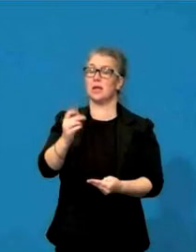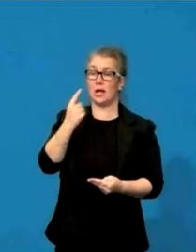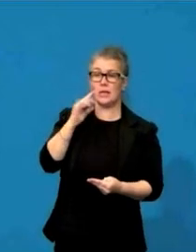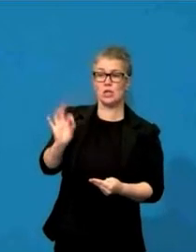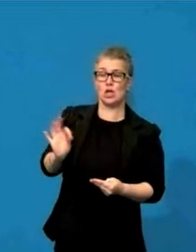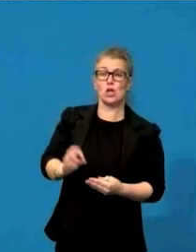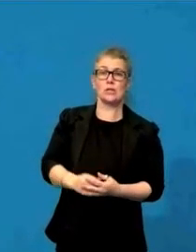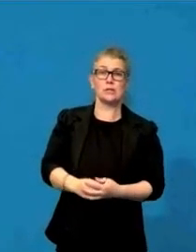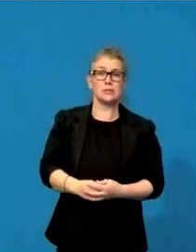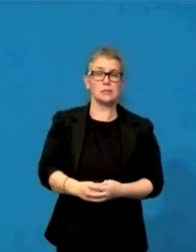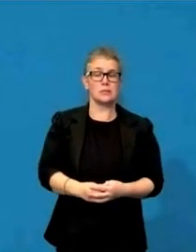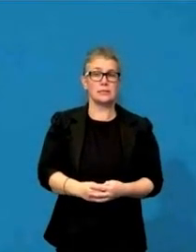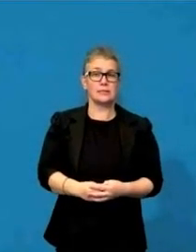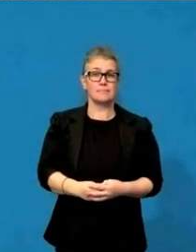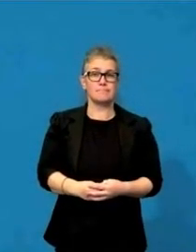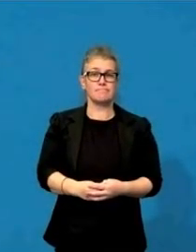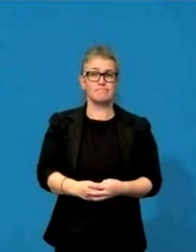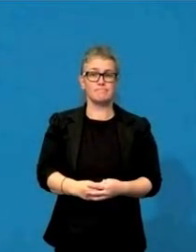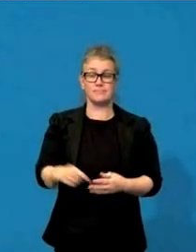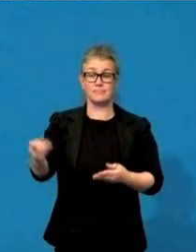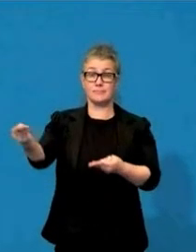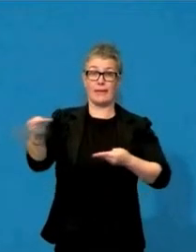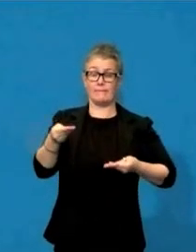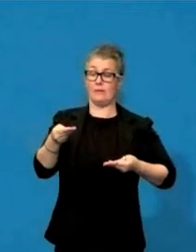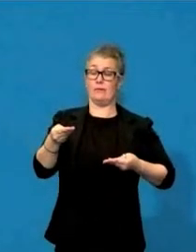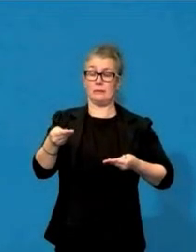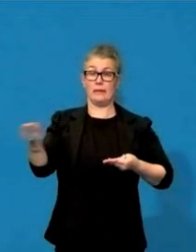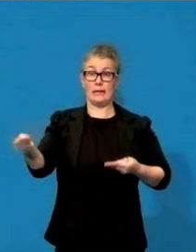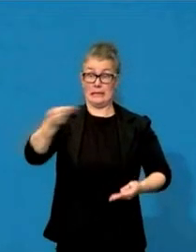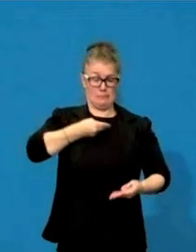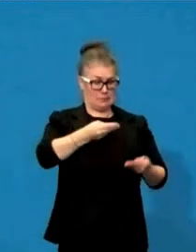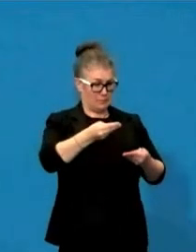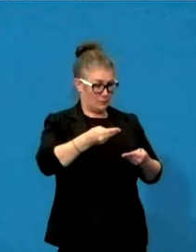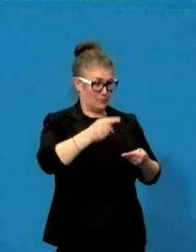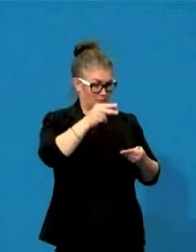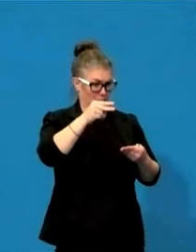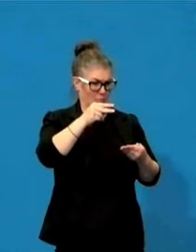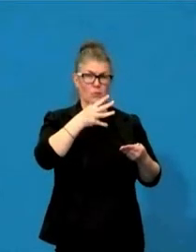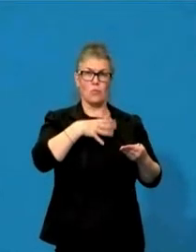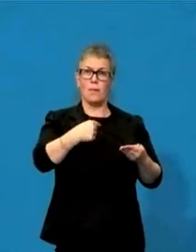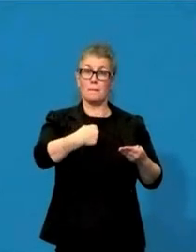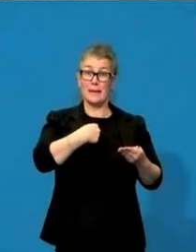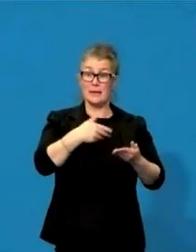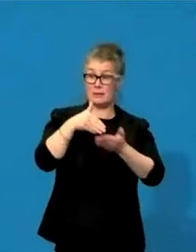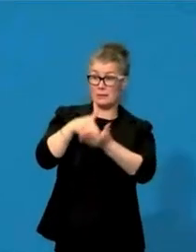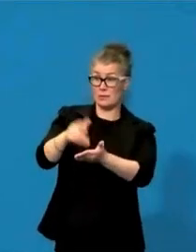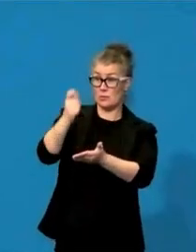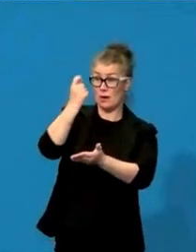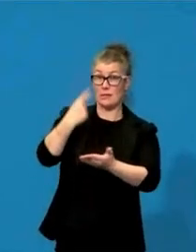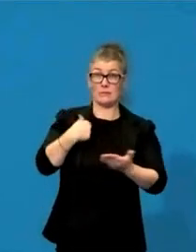She was just given it and she brought it to me and wanted me to help her understand it. But I couldn't understand it myself.